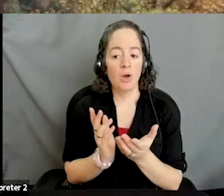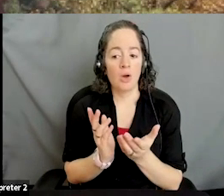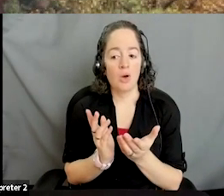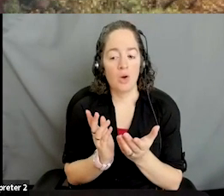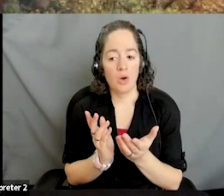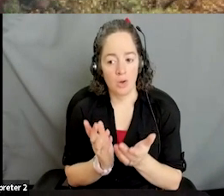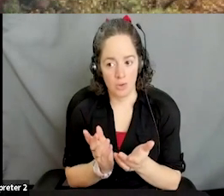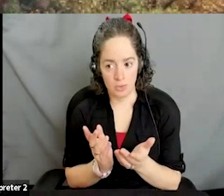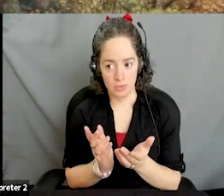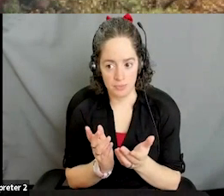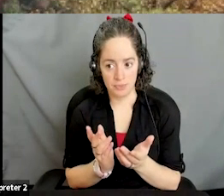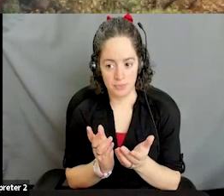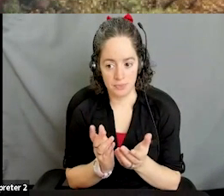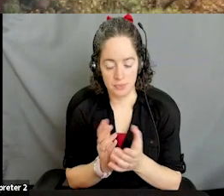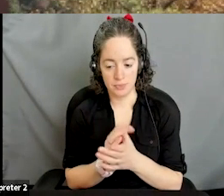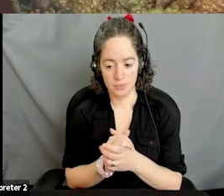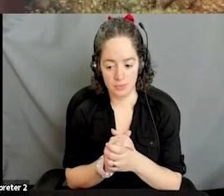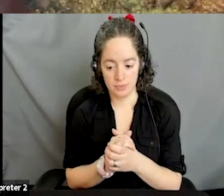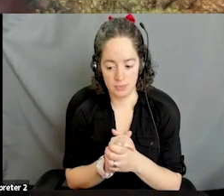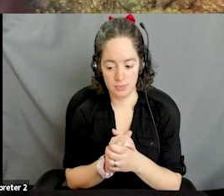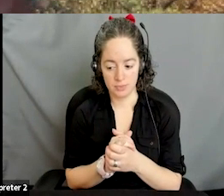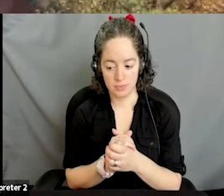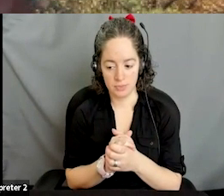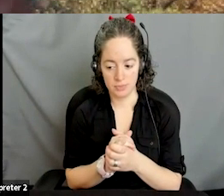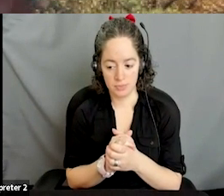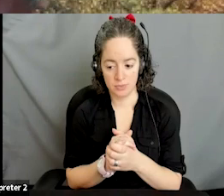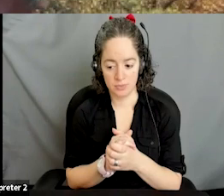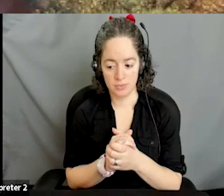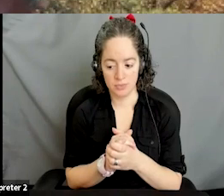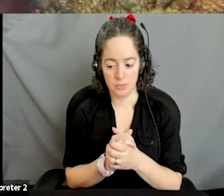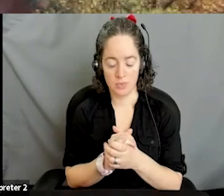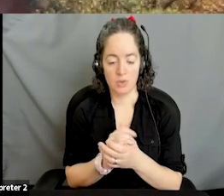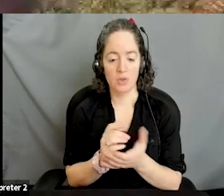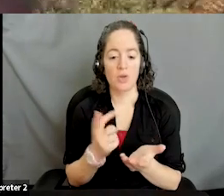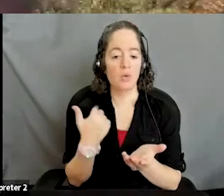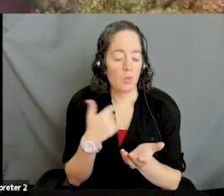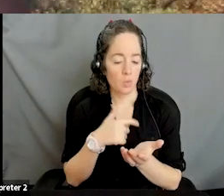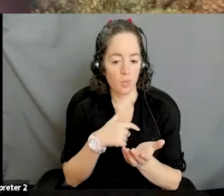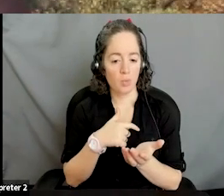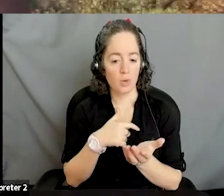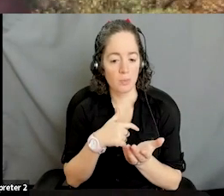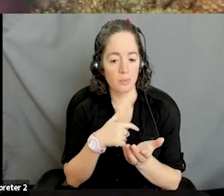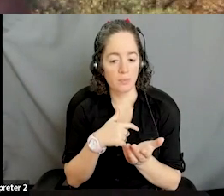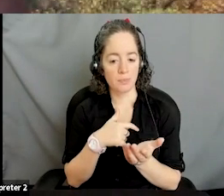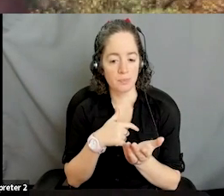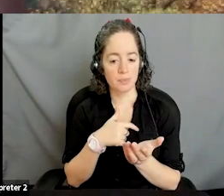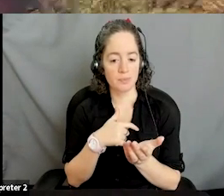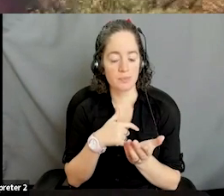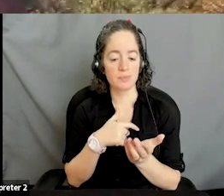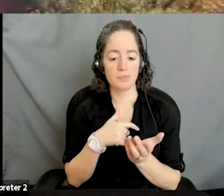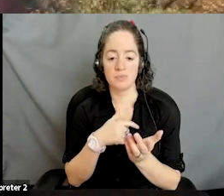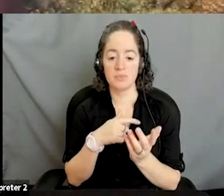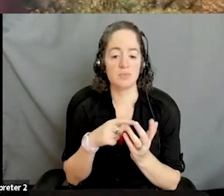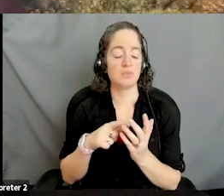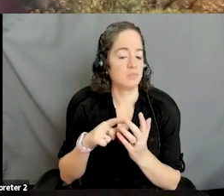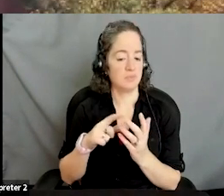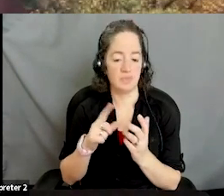We started to approach things from the front-end display of our forms.